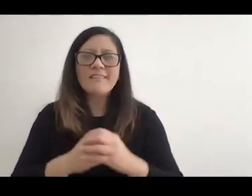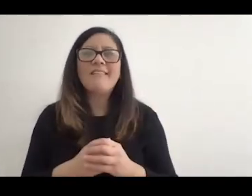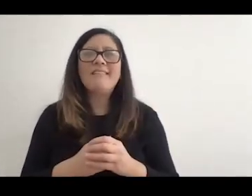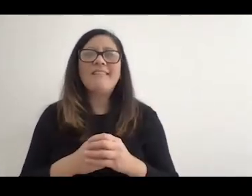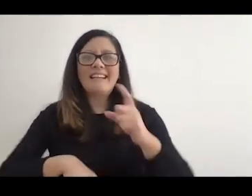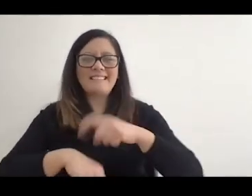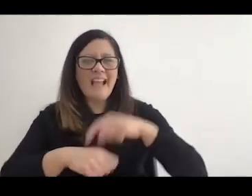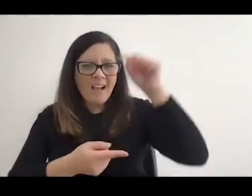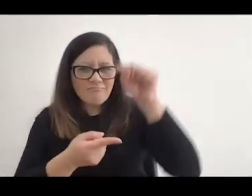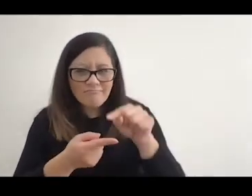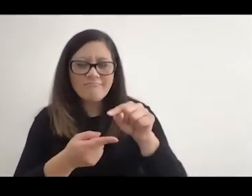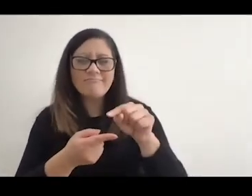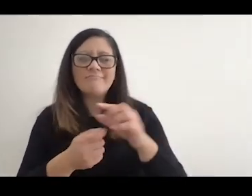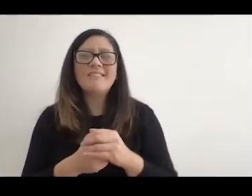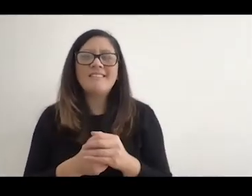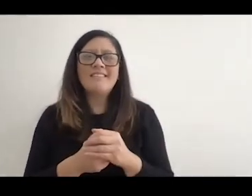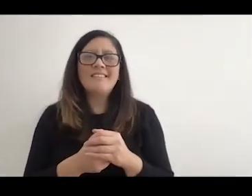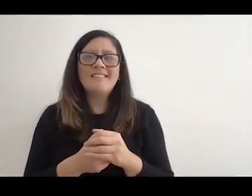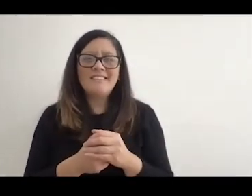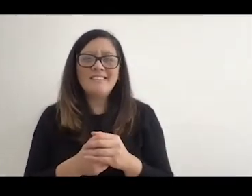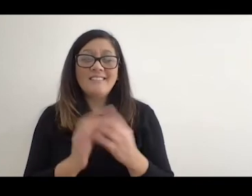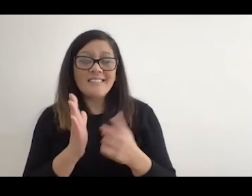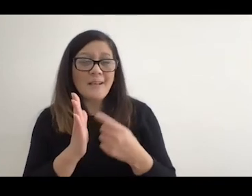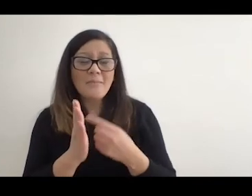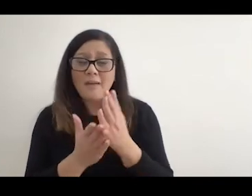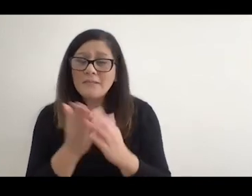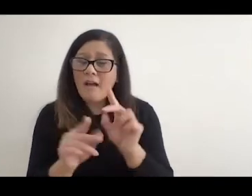There are people that take sometimes fifteen 20, 30 minutes.